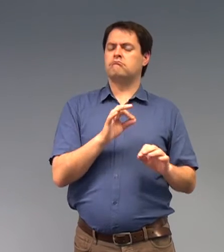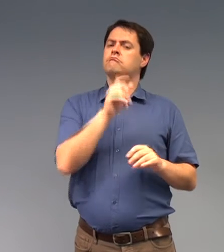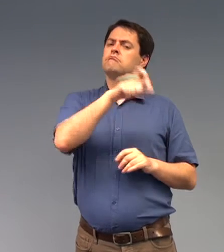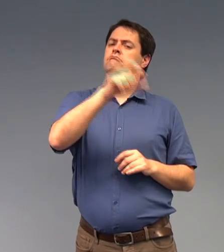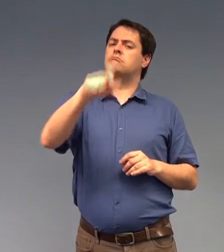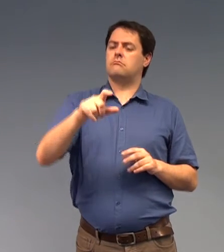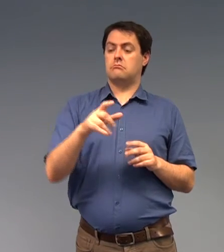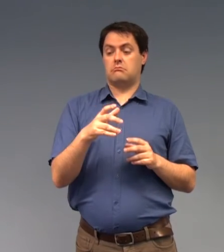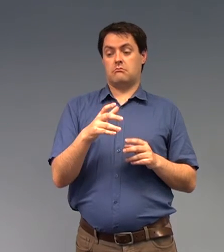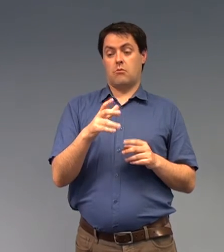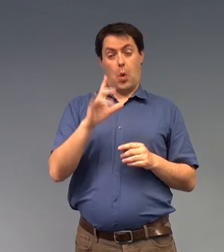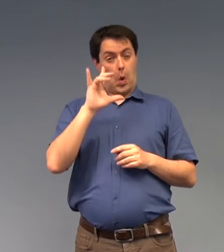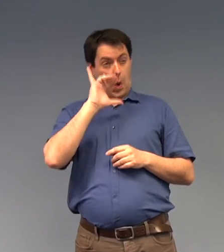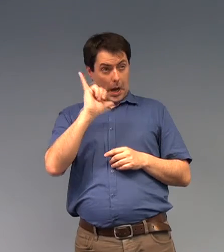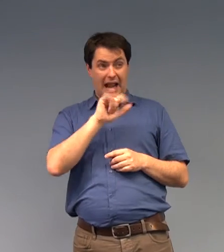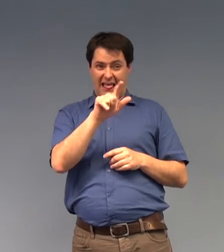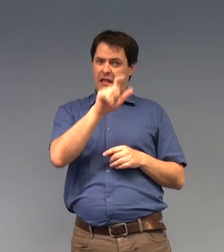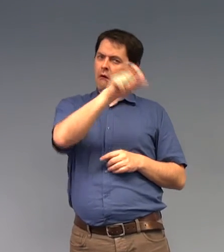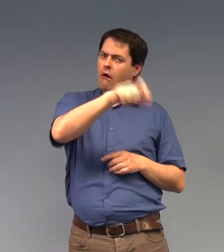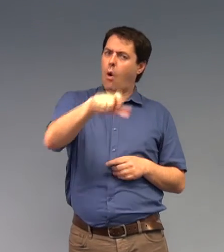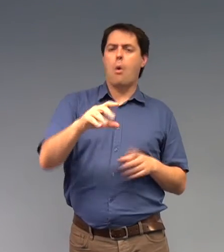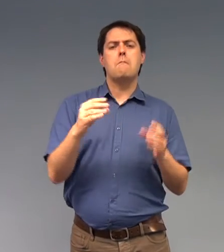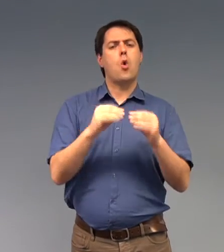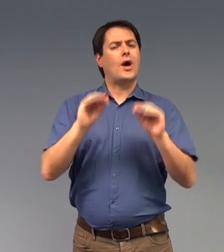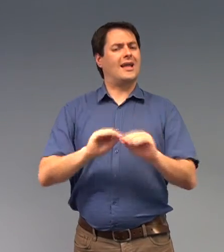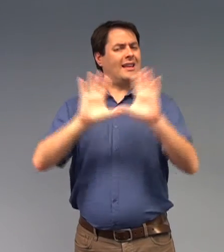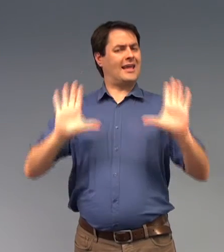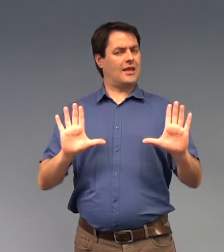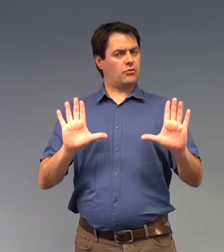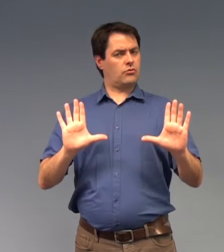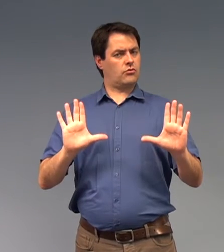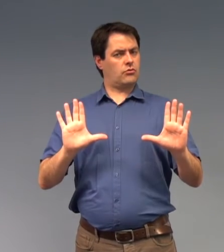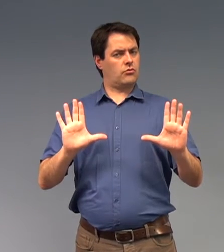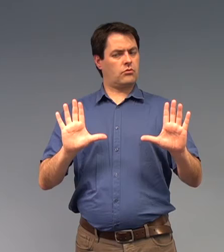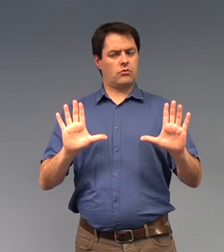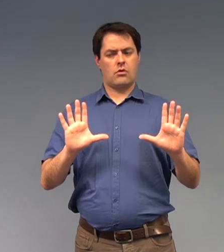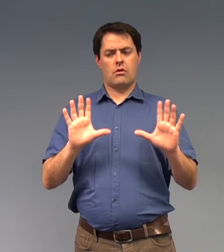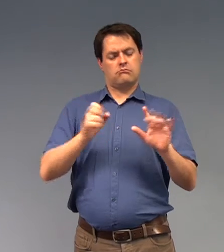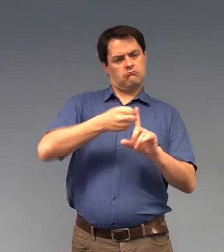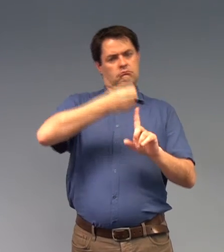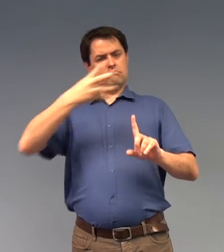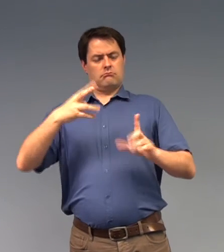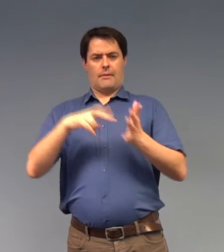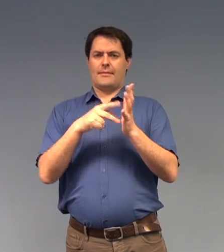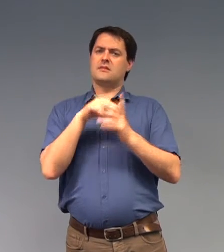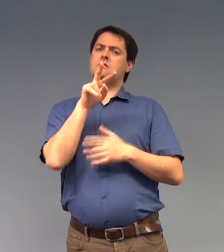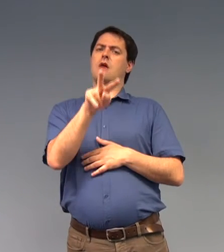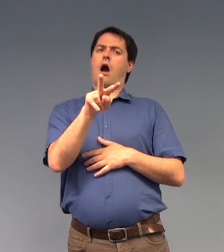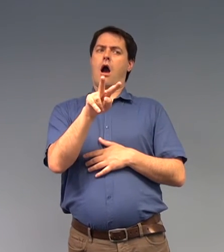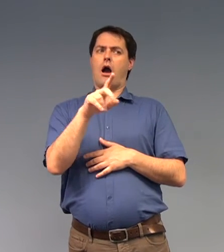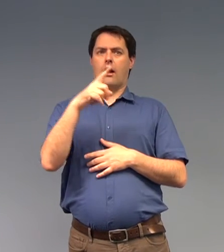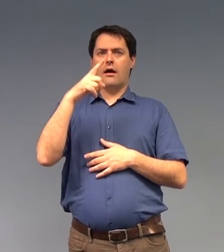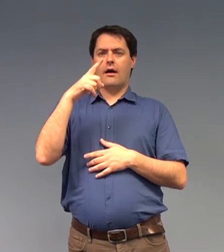And so it looked like this decision was really on the part of the translator to be more clear.